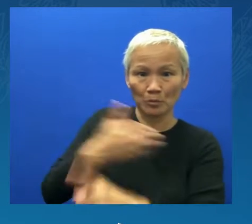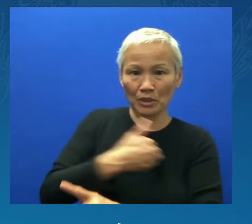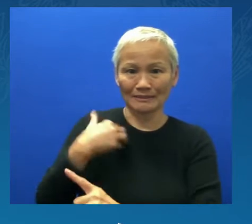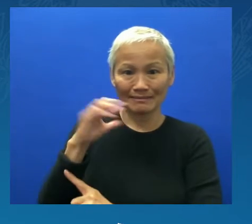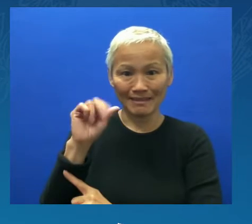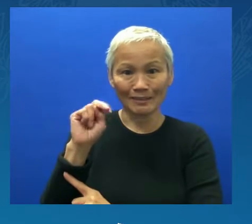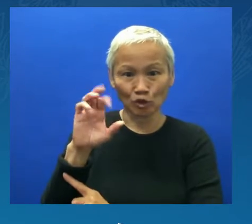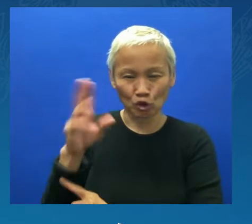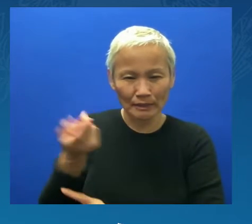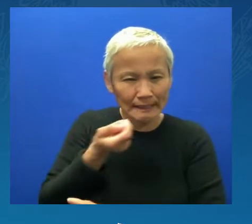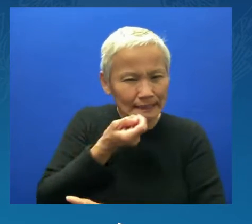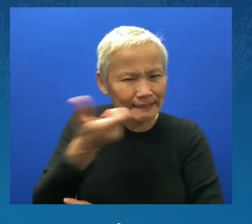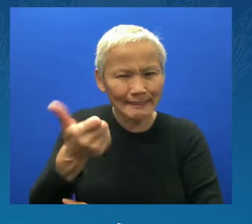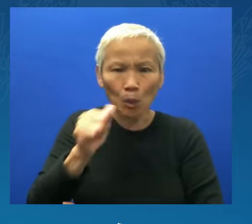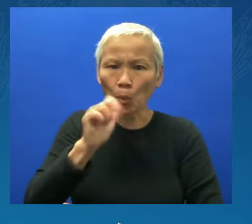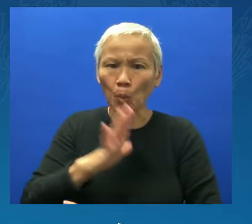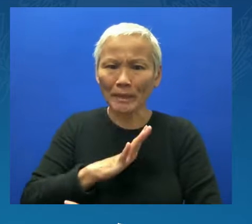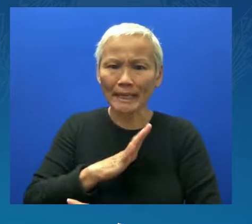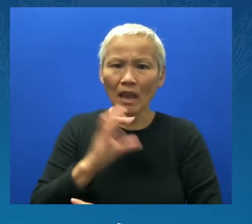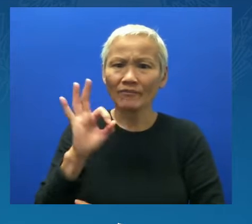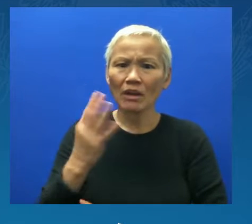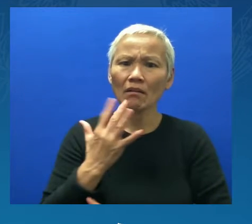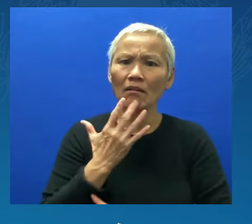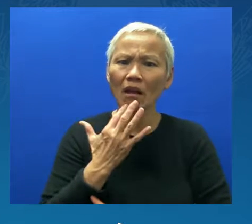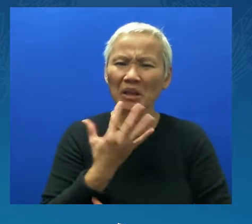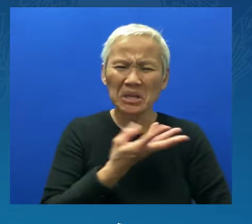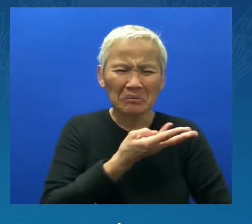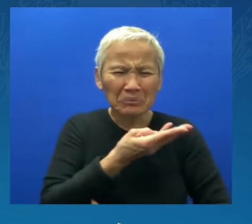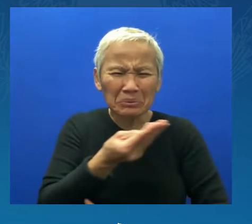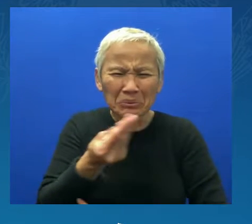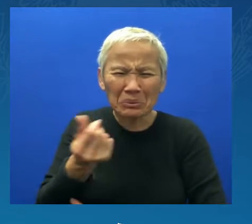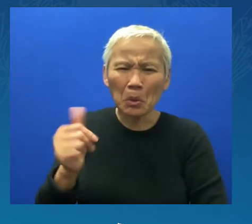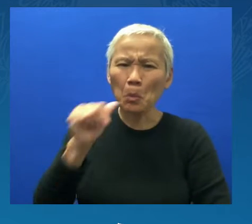And so, at the youngest stage of my life,